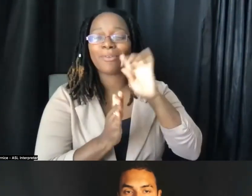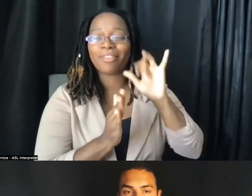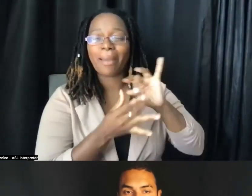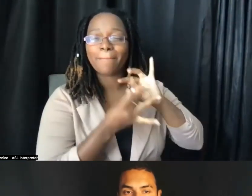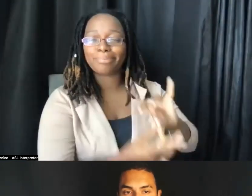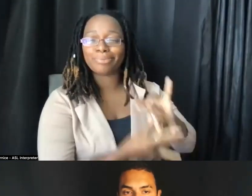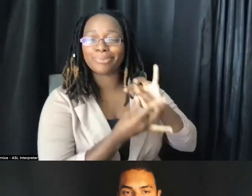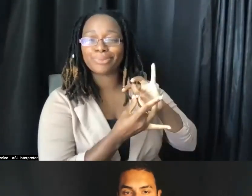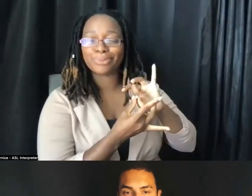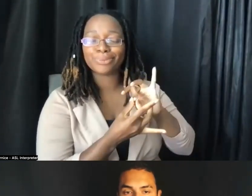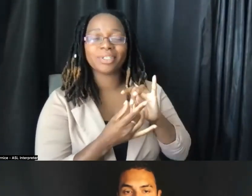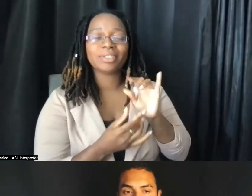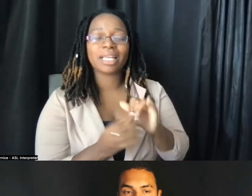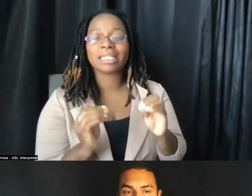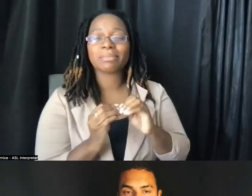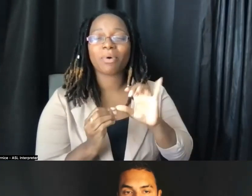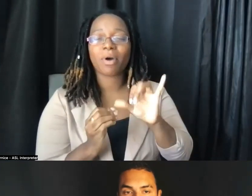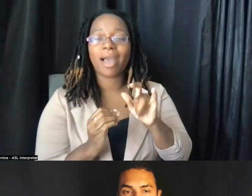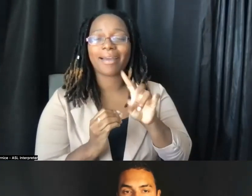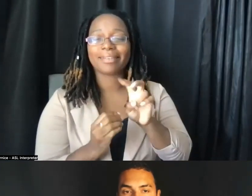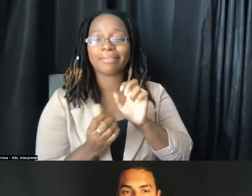there is just something that we will bond over.